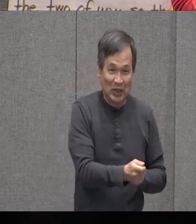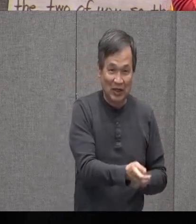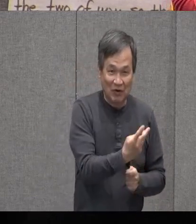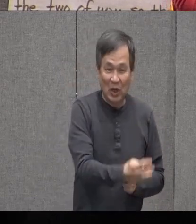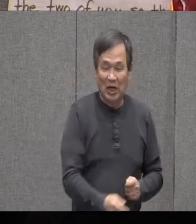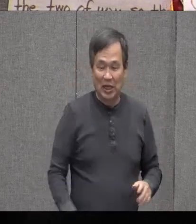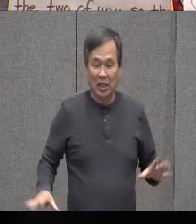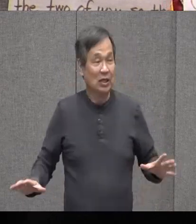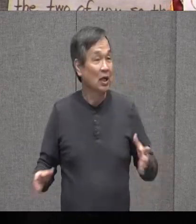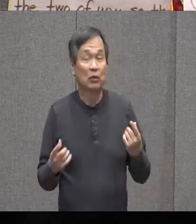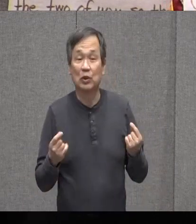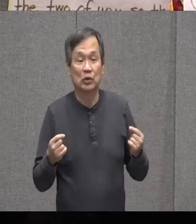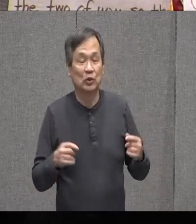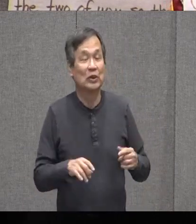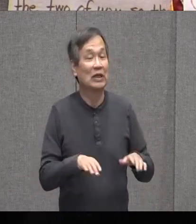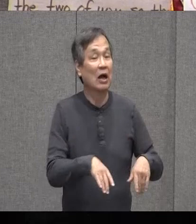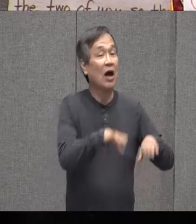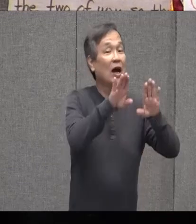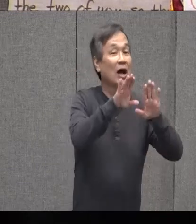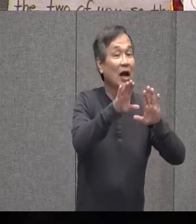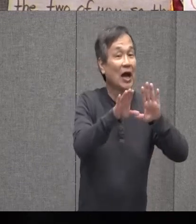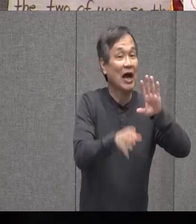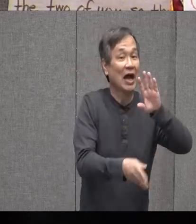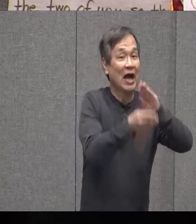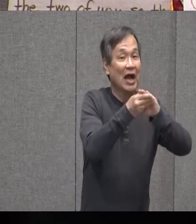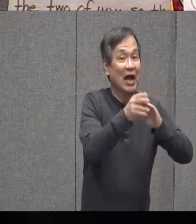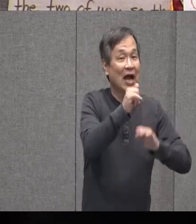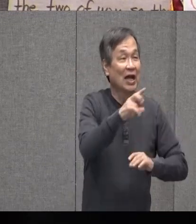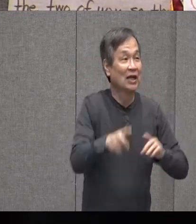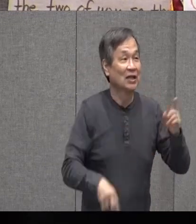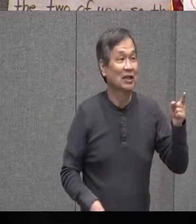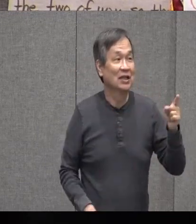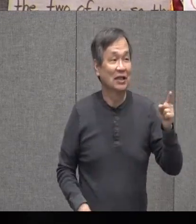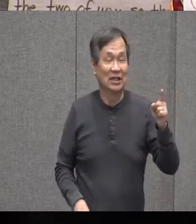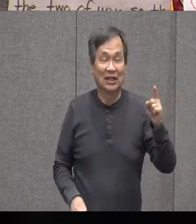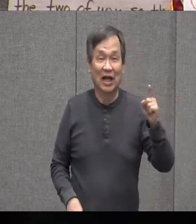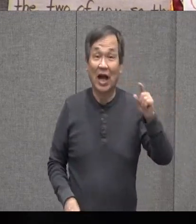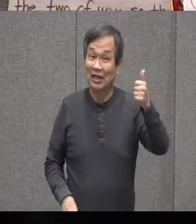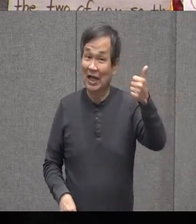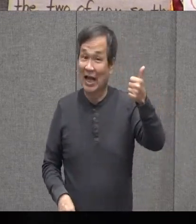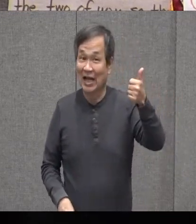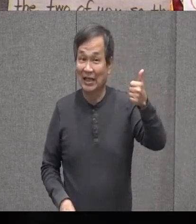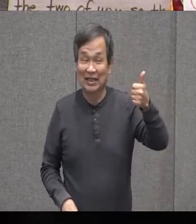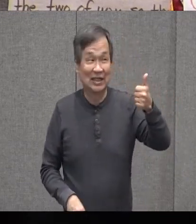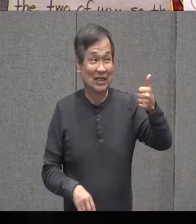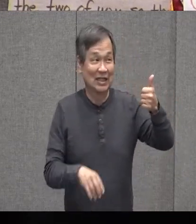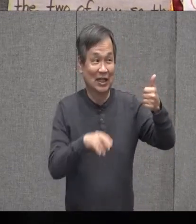It's addition, right? Addition this time. Okay, so I have a face card, a queen, and a three.